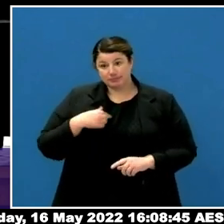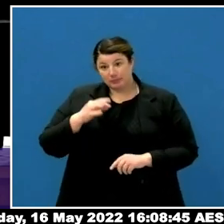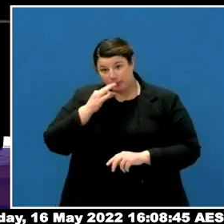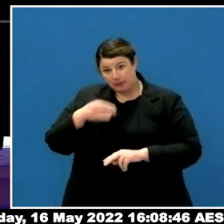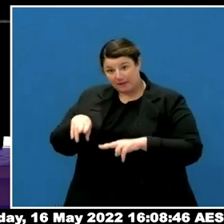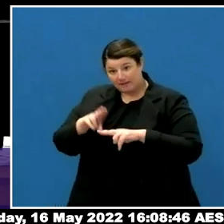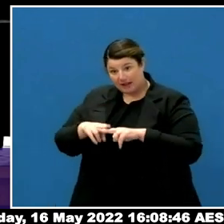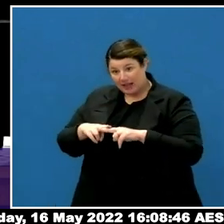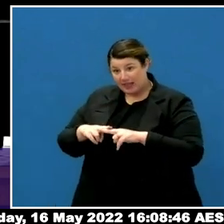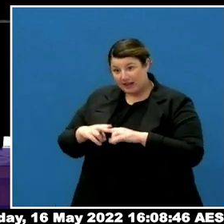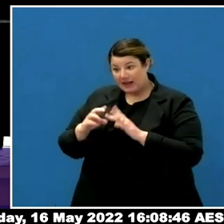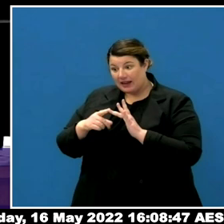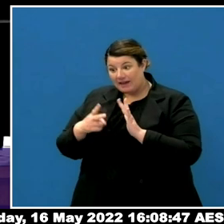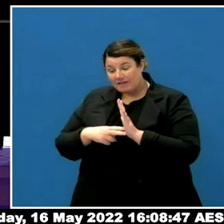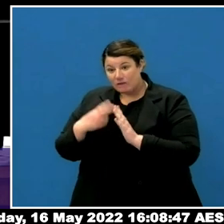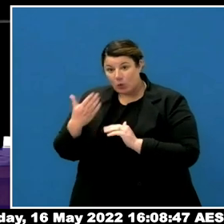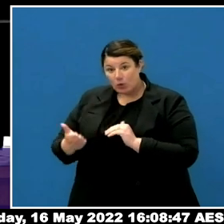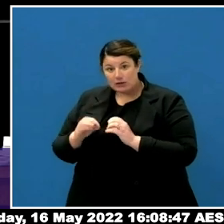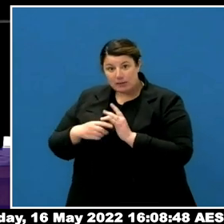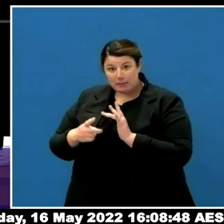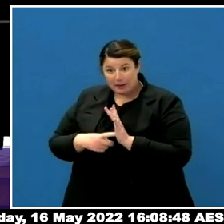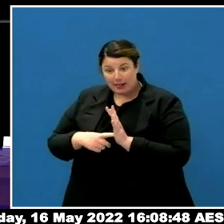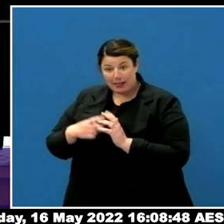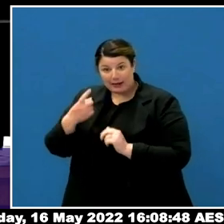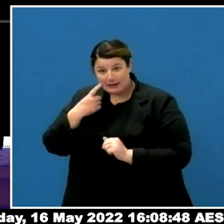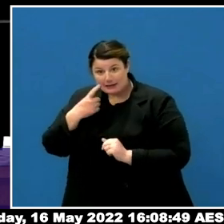It's much easier. She sends us an invoice every week.